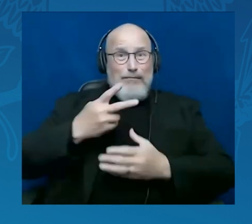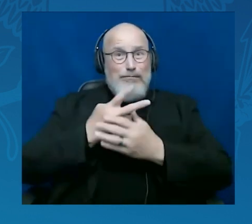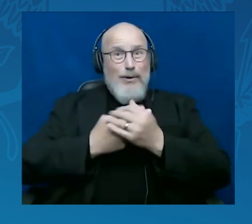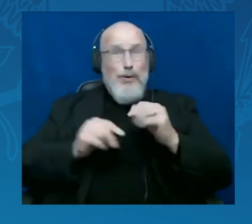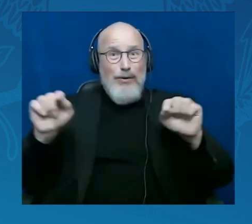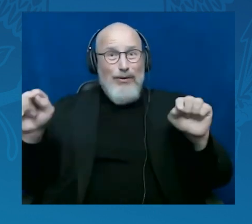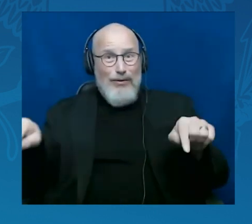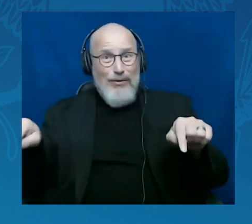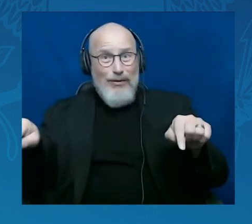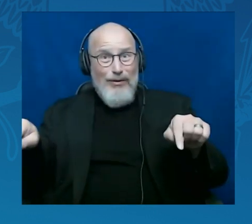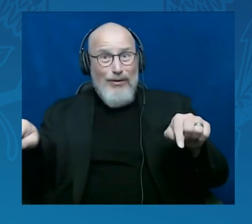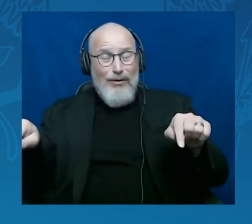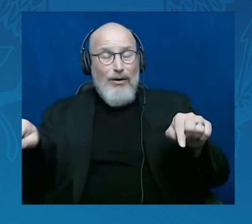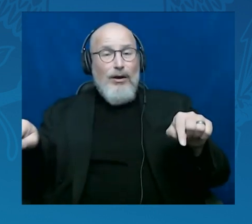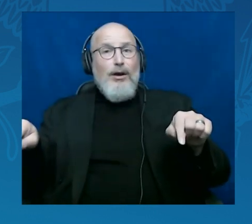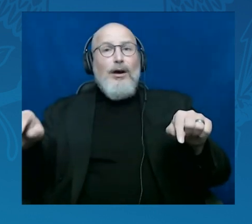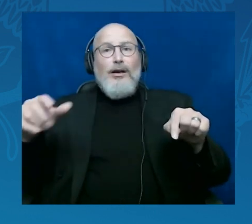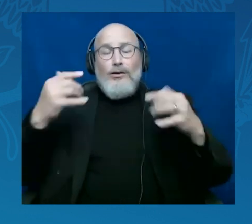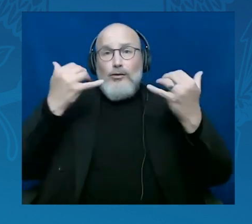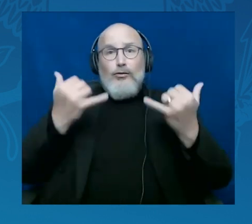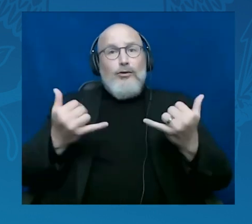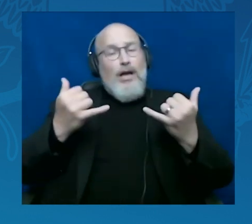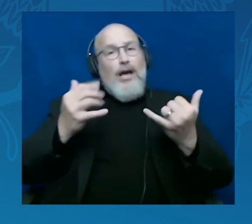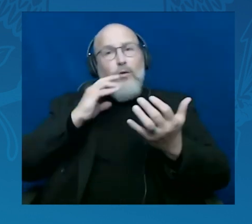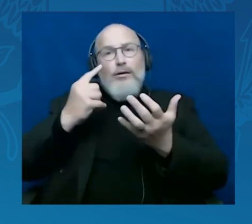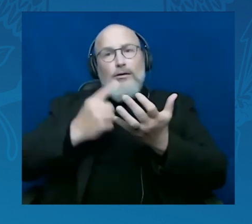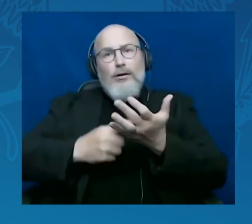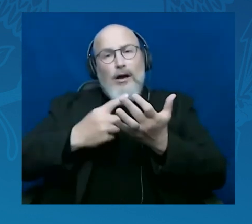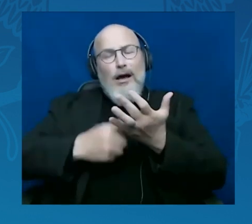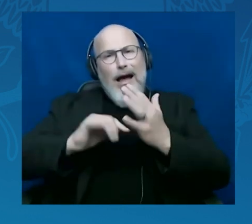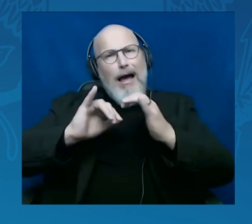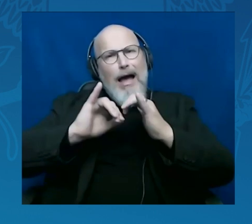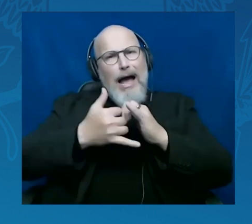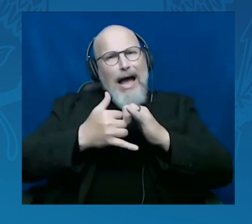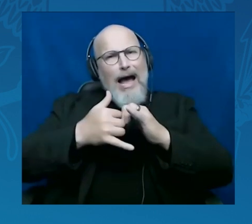So we will explore today how we can strengthen that economic partnership.